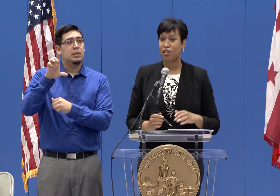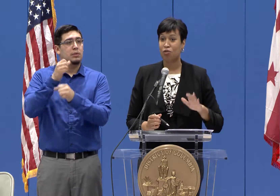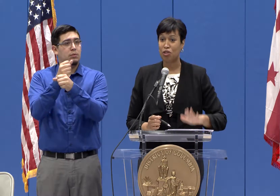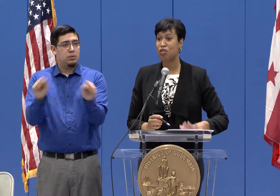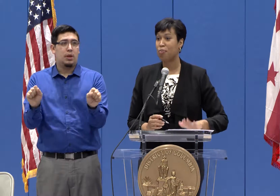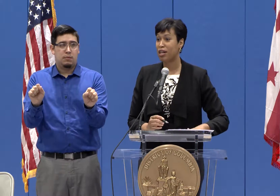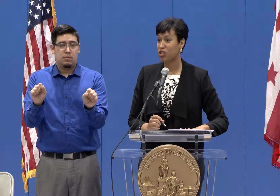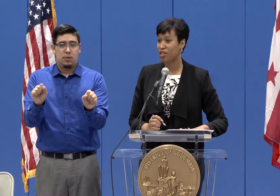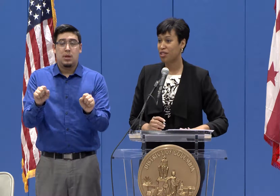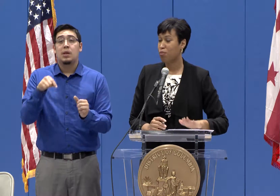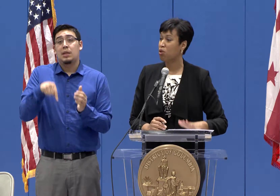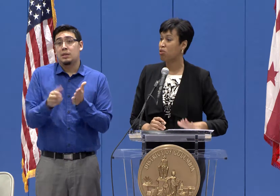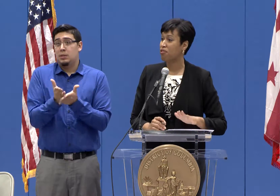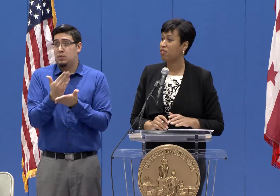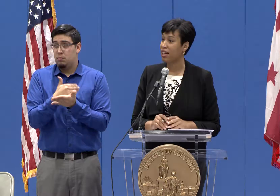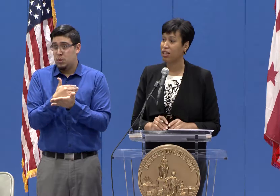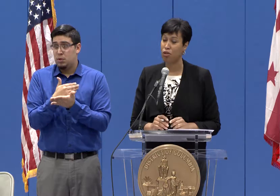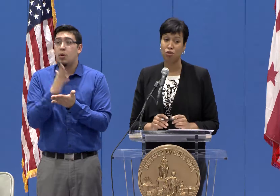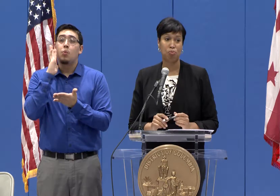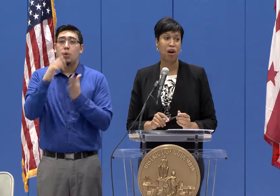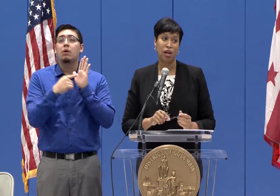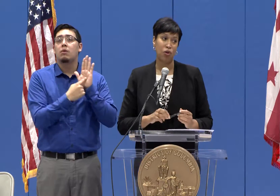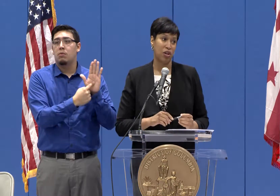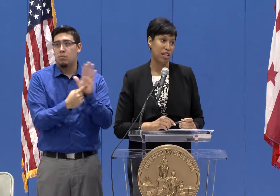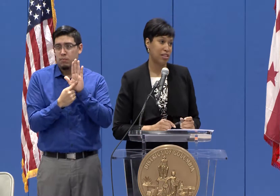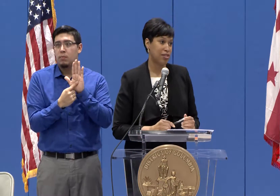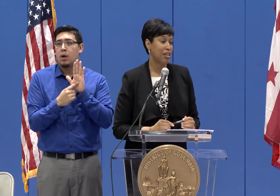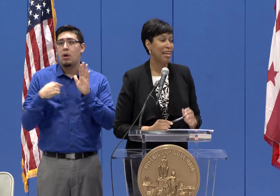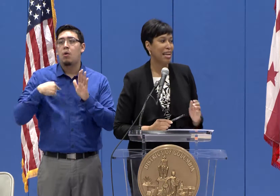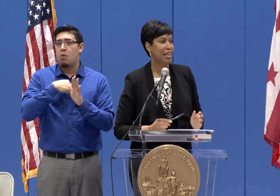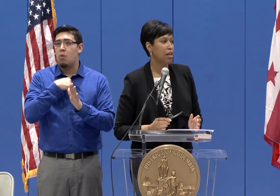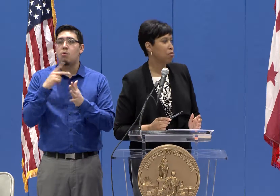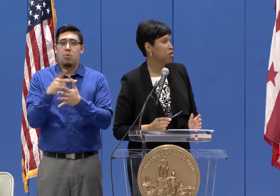SO THIS BUDGET WILL REFLECT THOSE PRIORITIES AND IT WILL